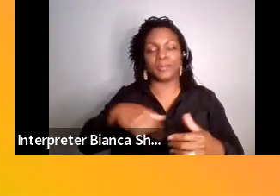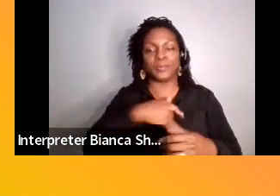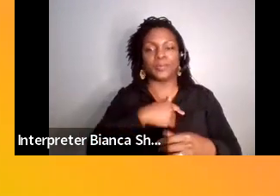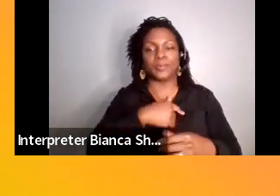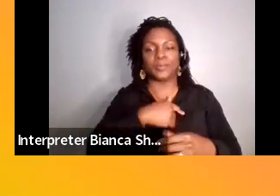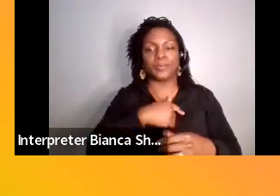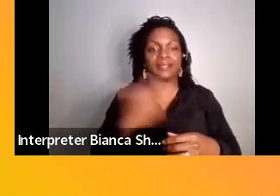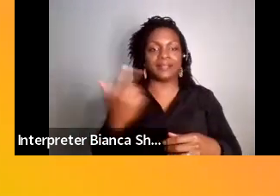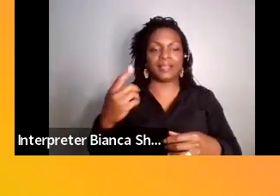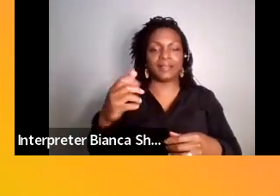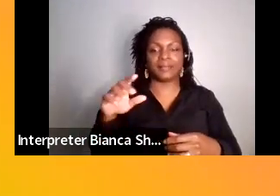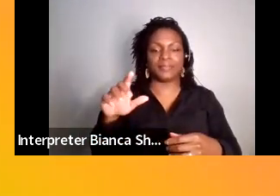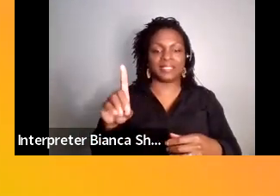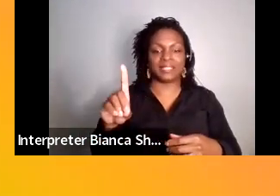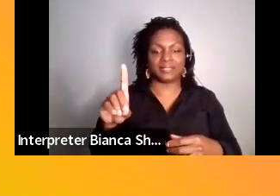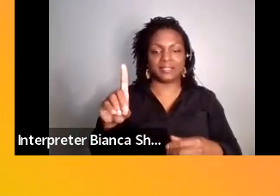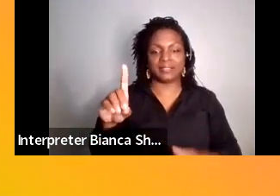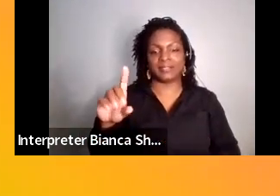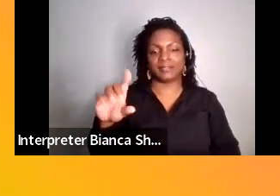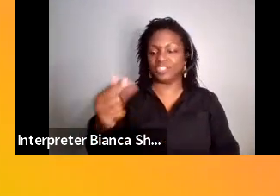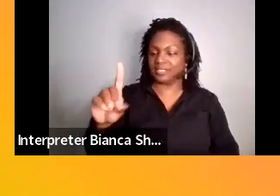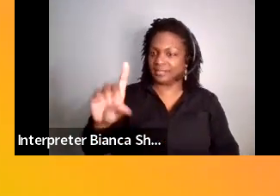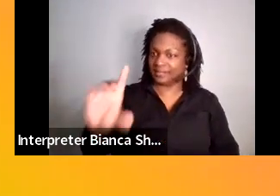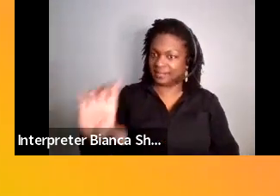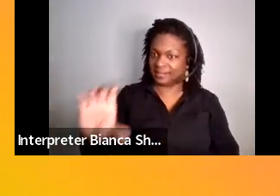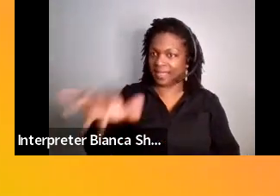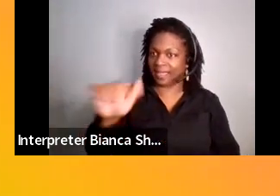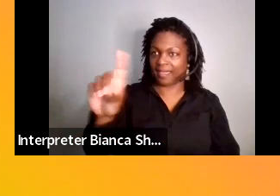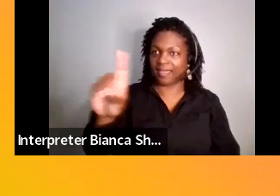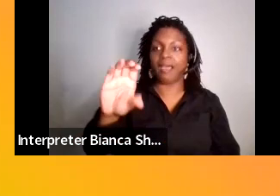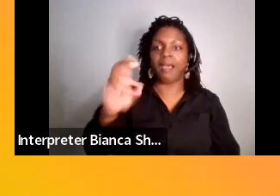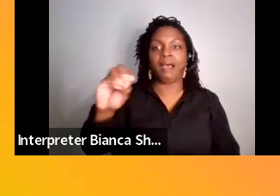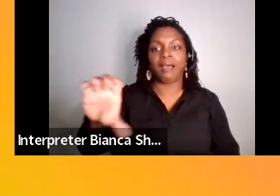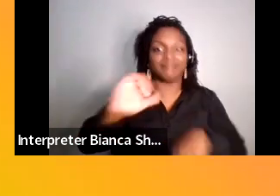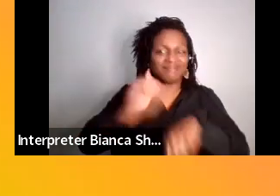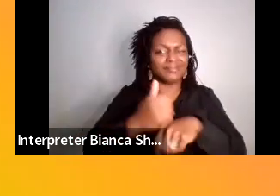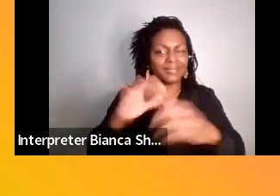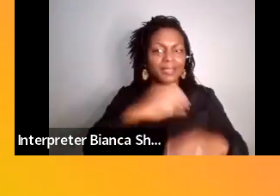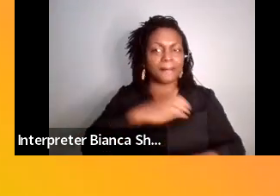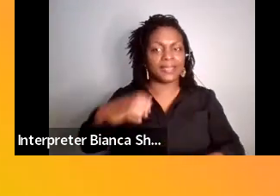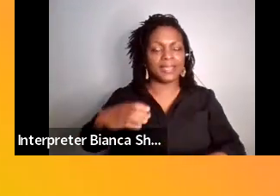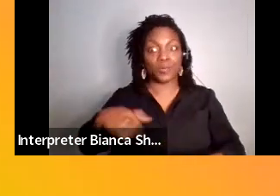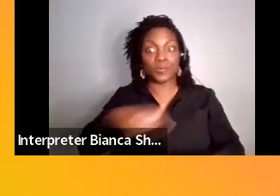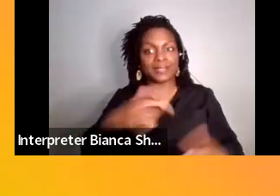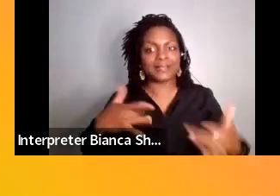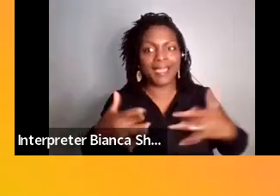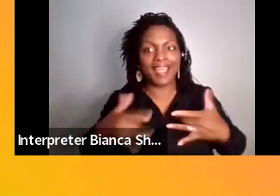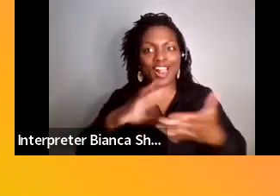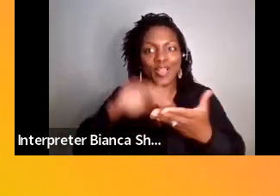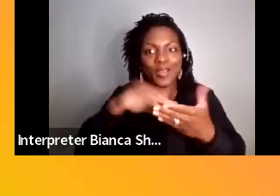Ad hoc committee. We have been very excited to learn about and see how we can help bring this back to Louisiana.